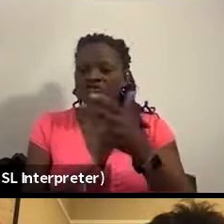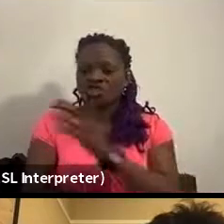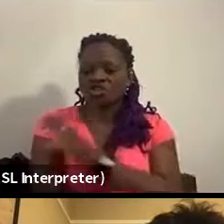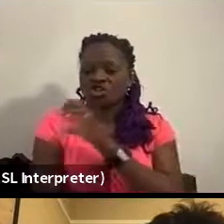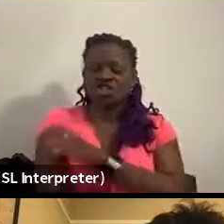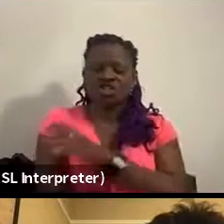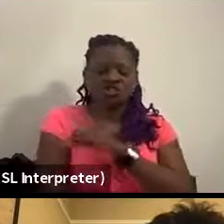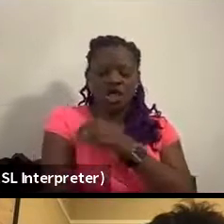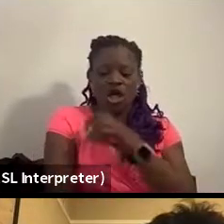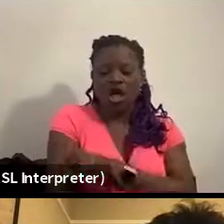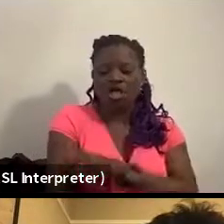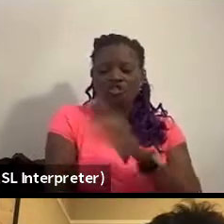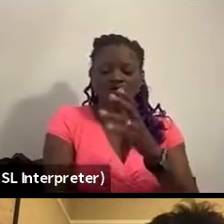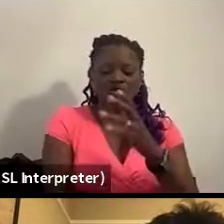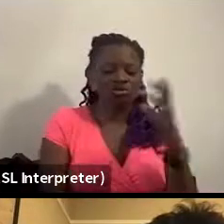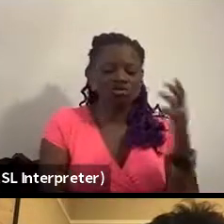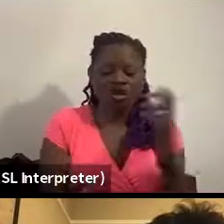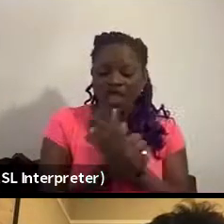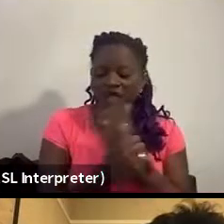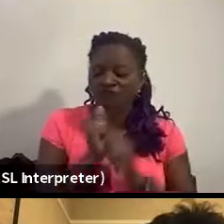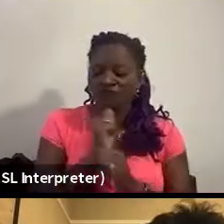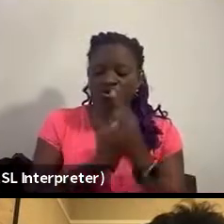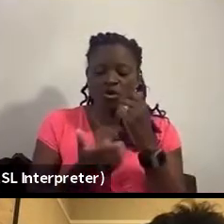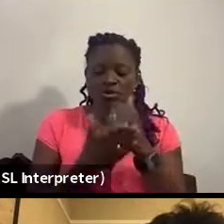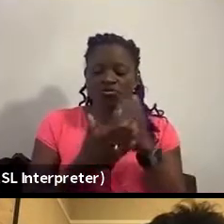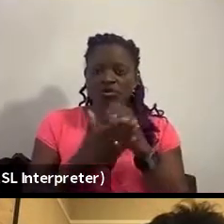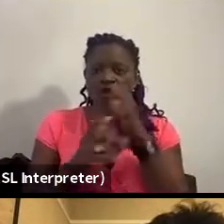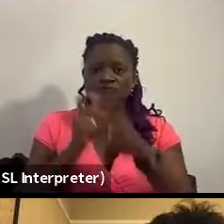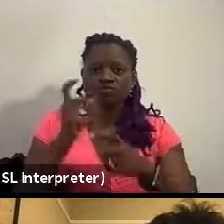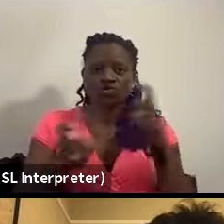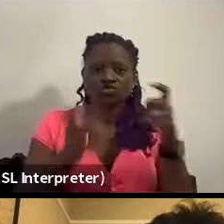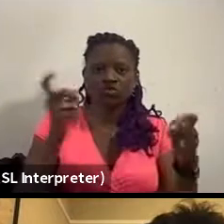And now that we are open to everybody, the rush is on.